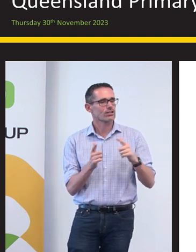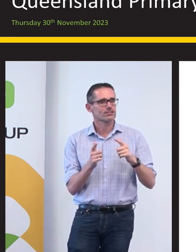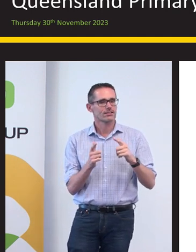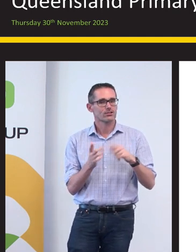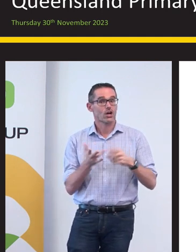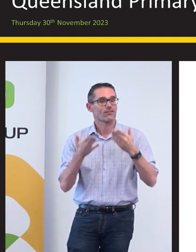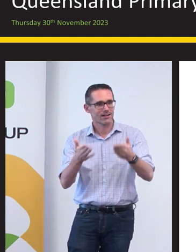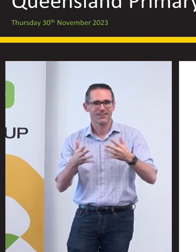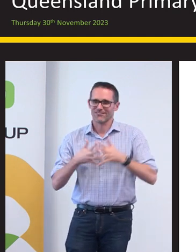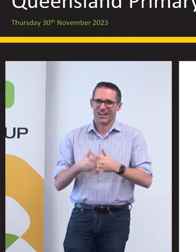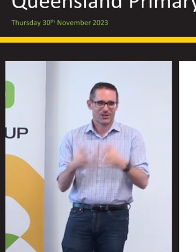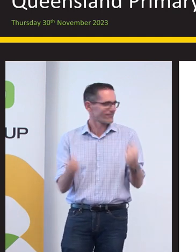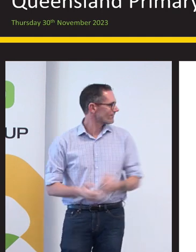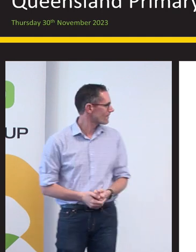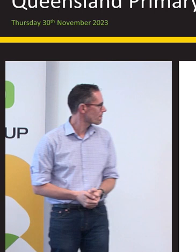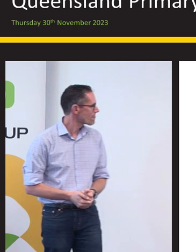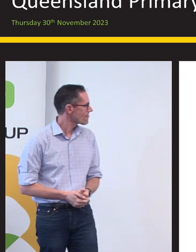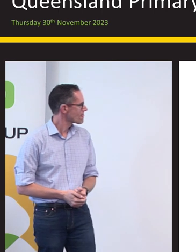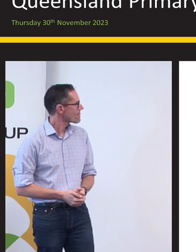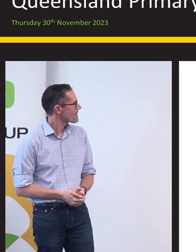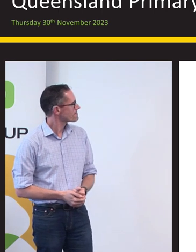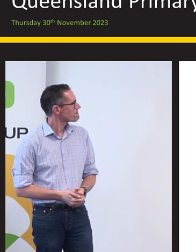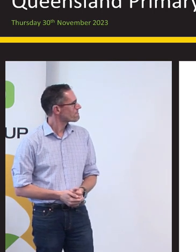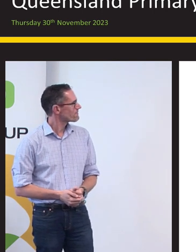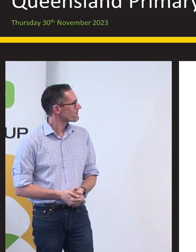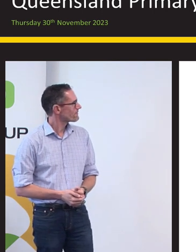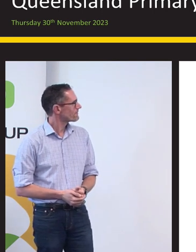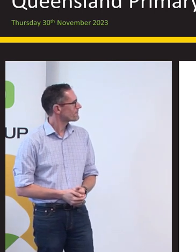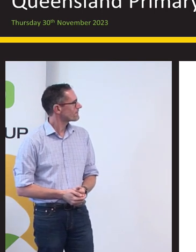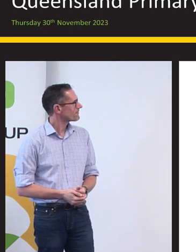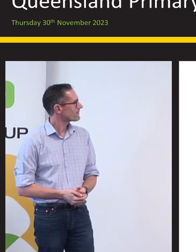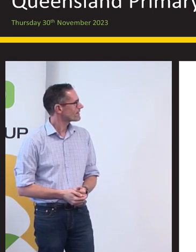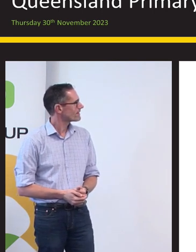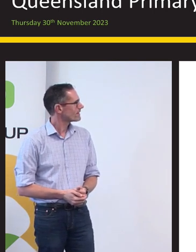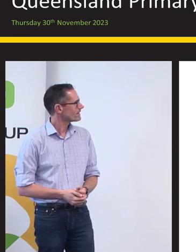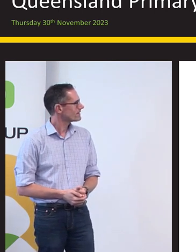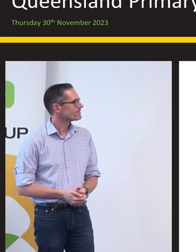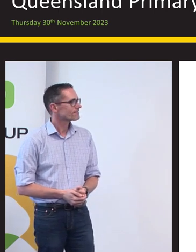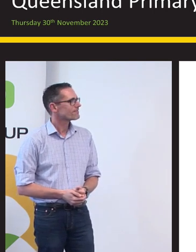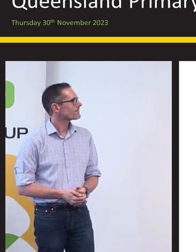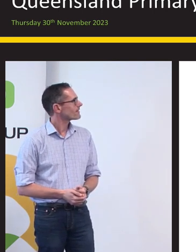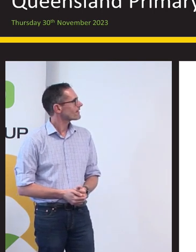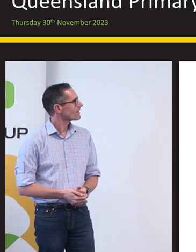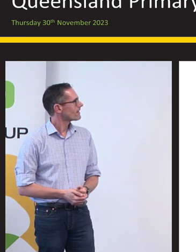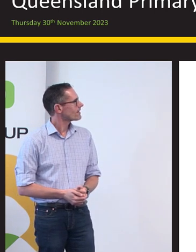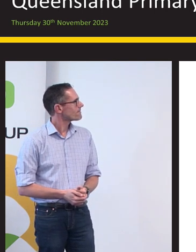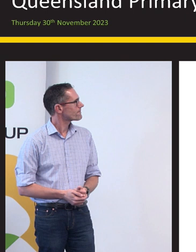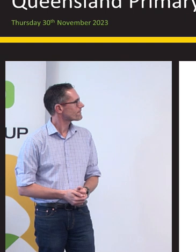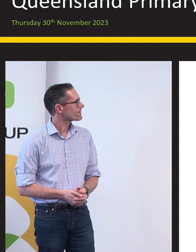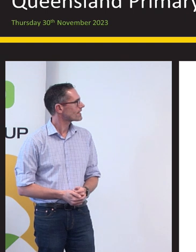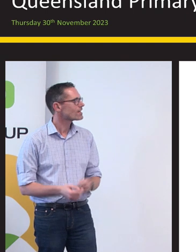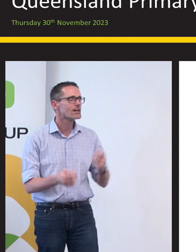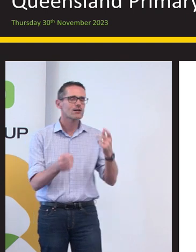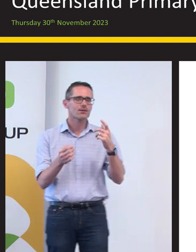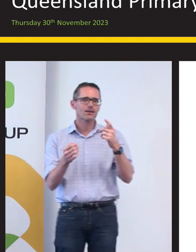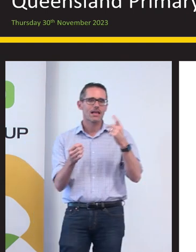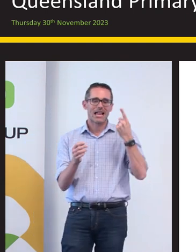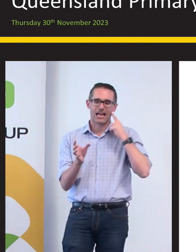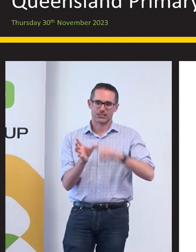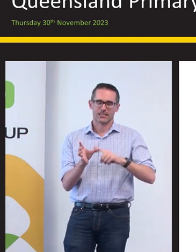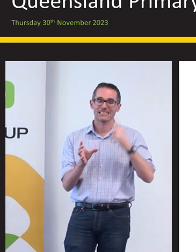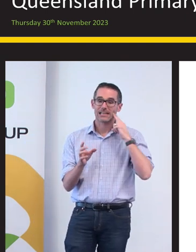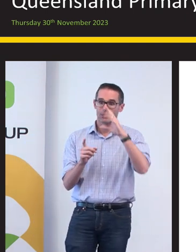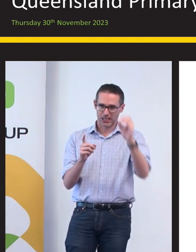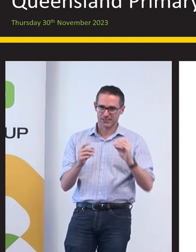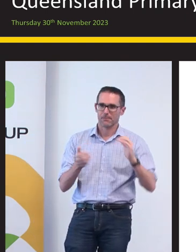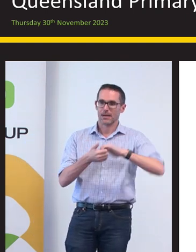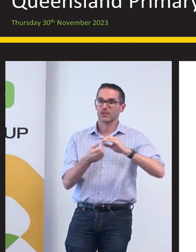things. So we have a lot to offer. There's a lot of value in deaf gain as opposed to hearing loss.